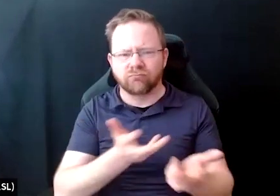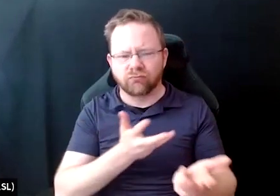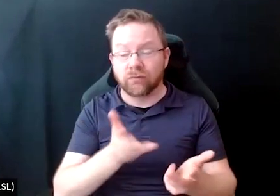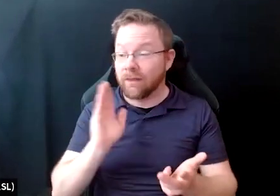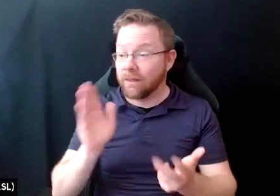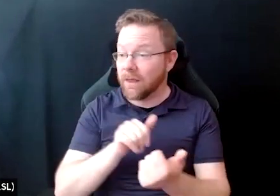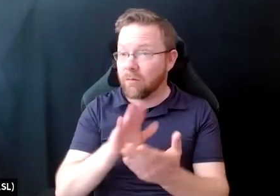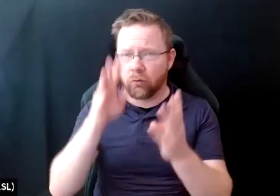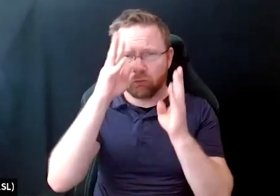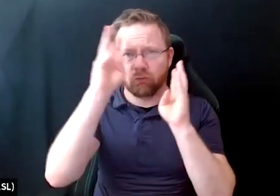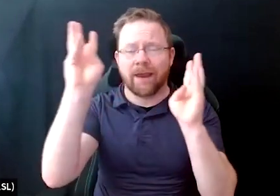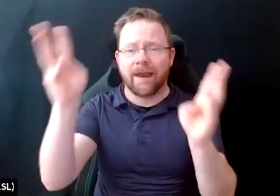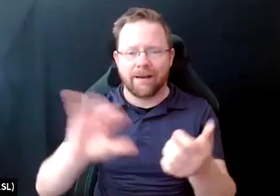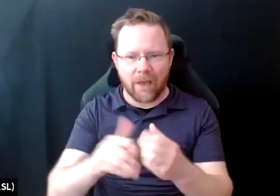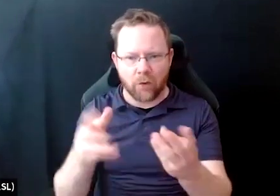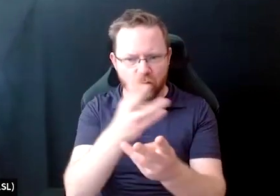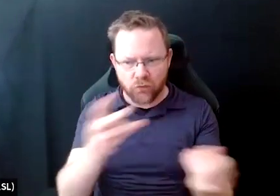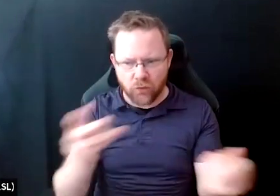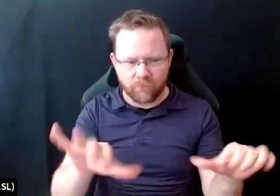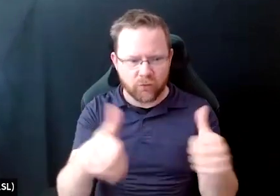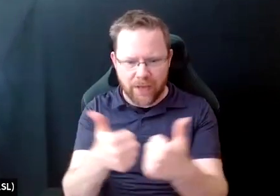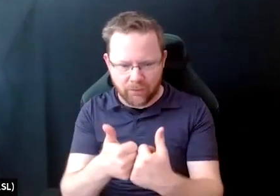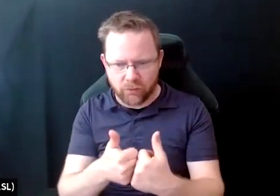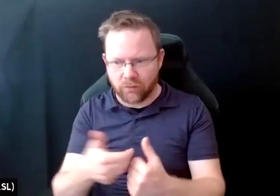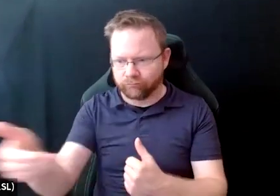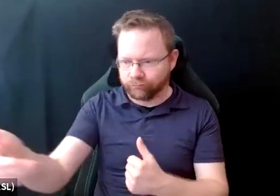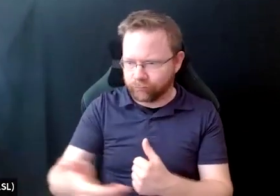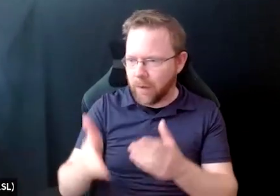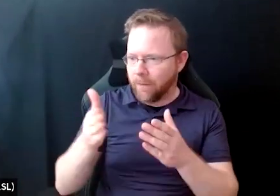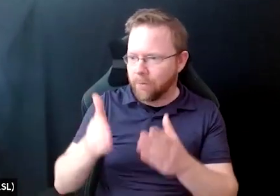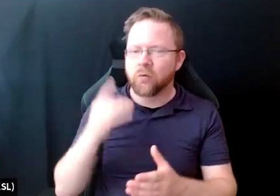to the challenges of bringing somebody who looks different to space.